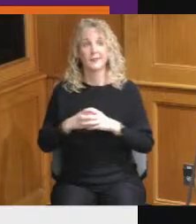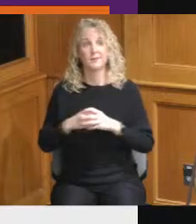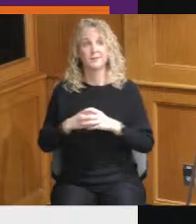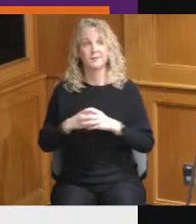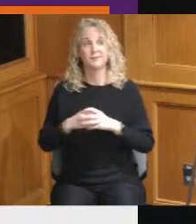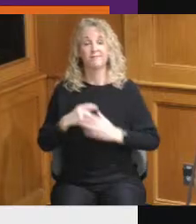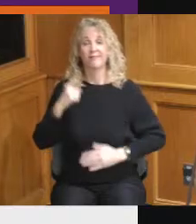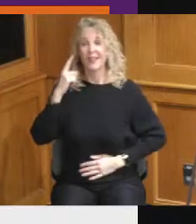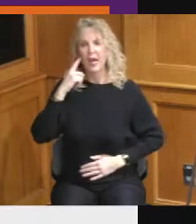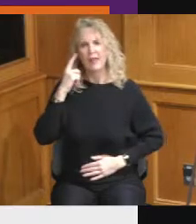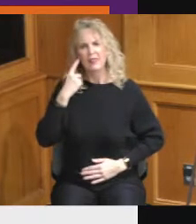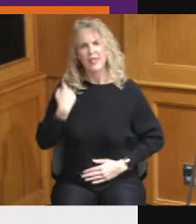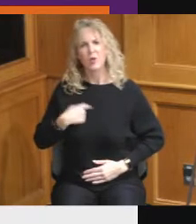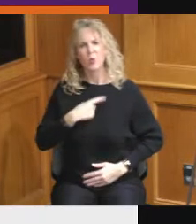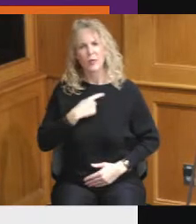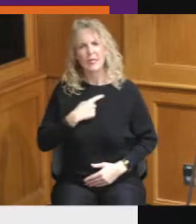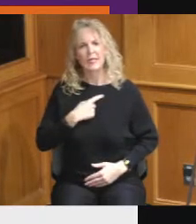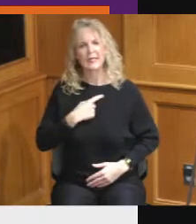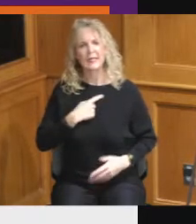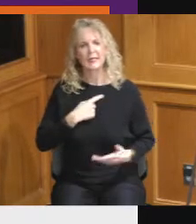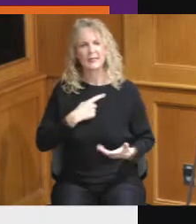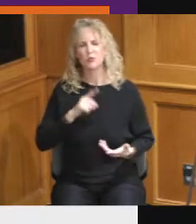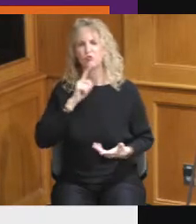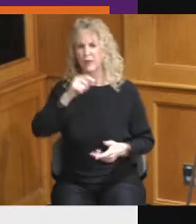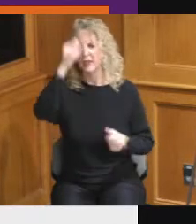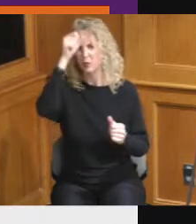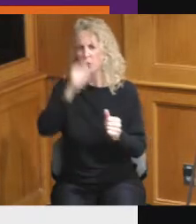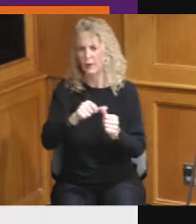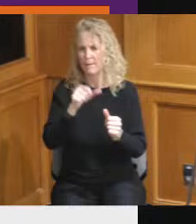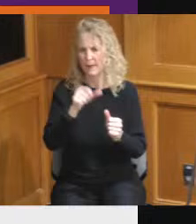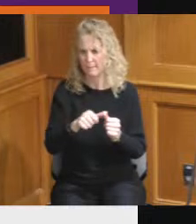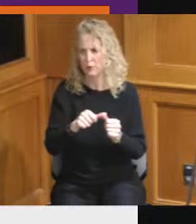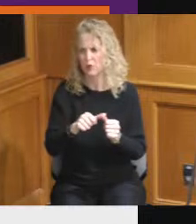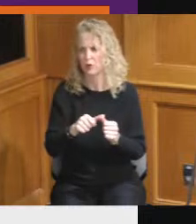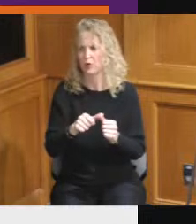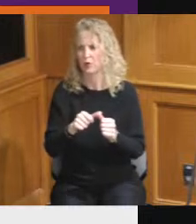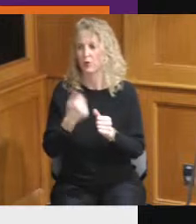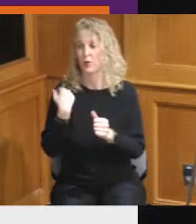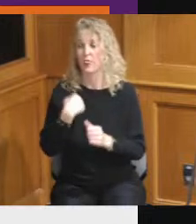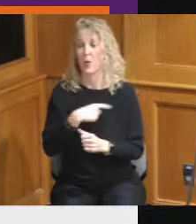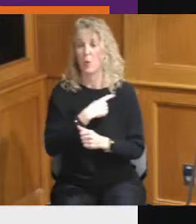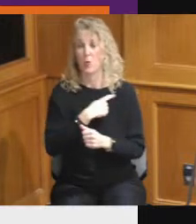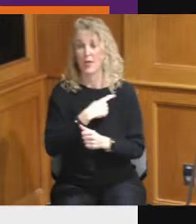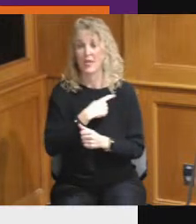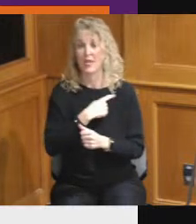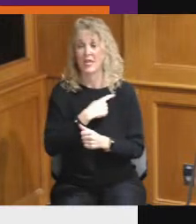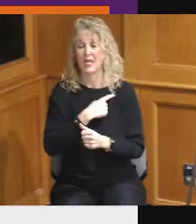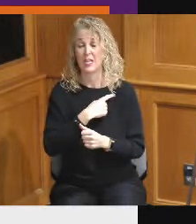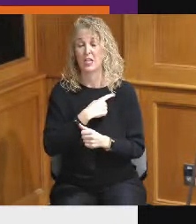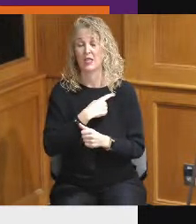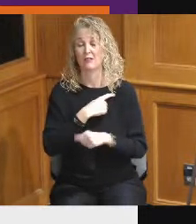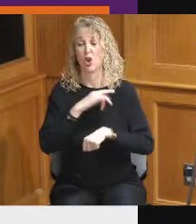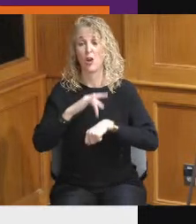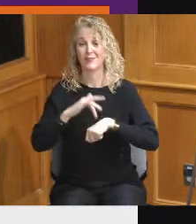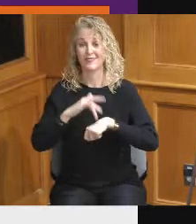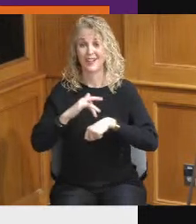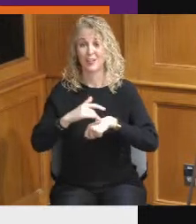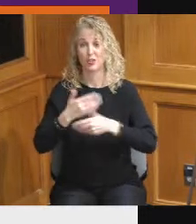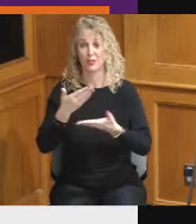mindful this is a this is a process summary but we're very mindful of the fact that we are Administering public dollars we want to be very transparent with the public about what we